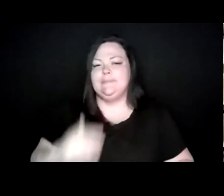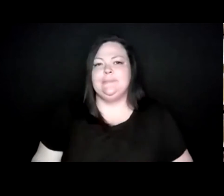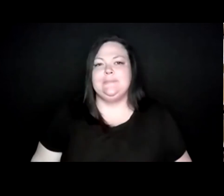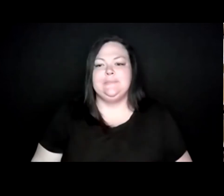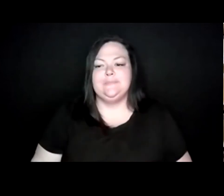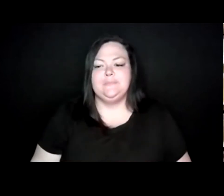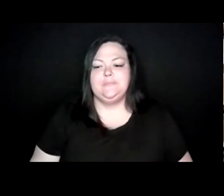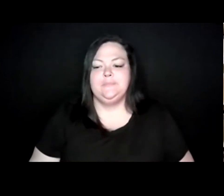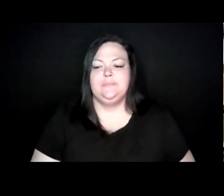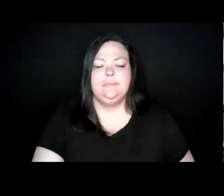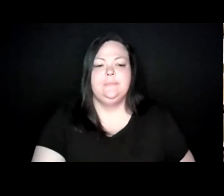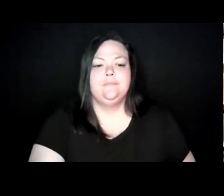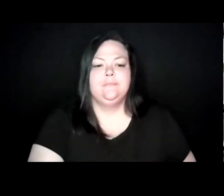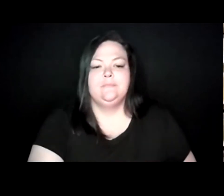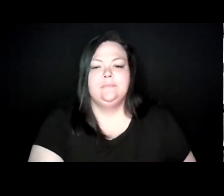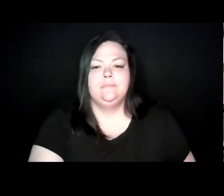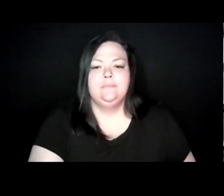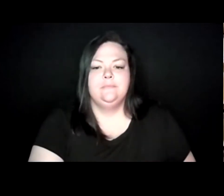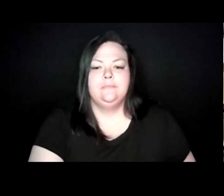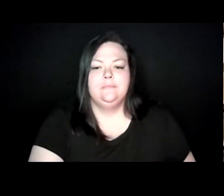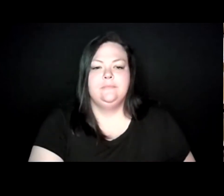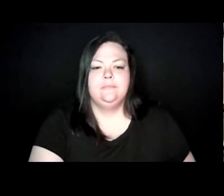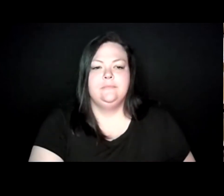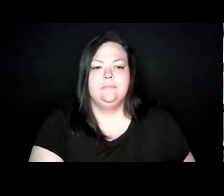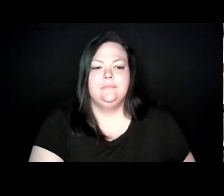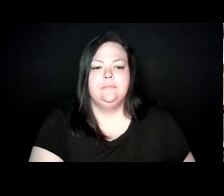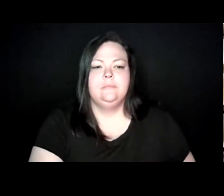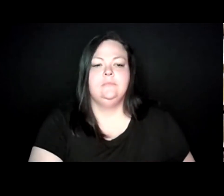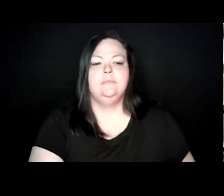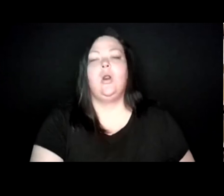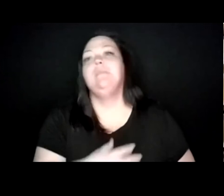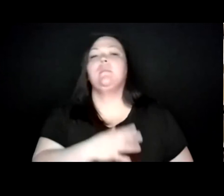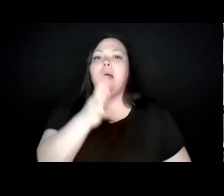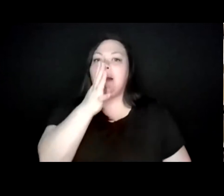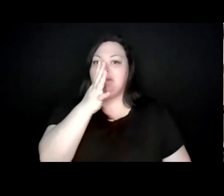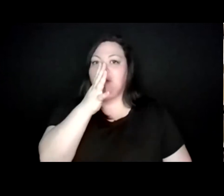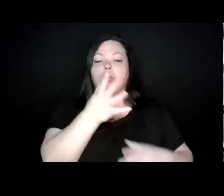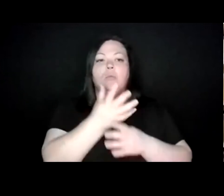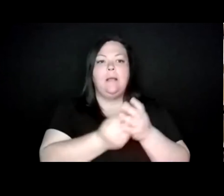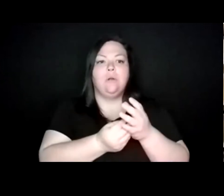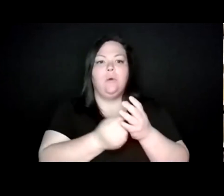Uh I was starting, my mother passed away right when I was starting researching this book